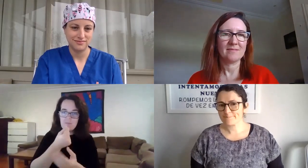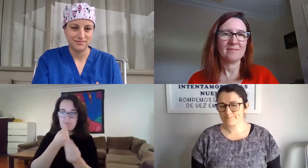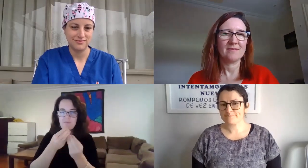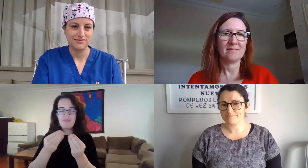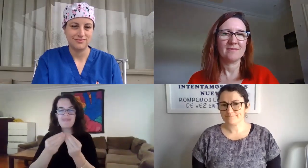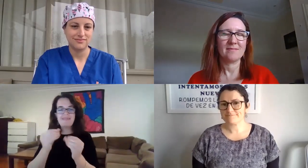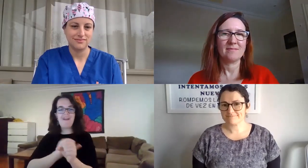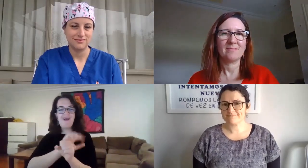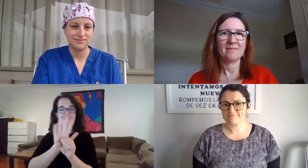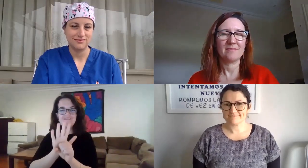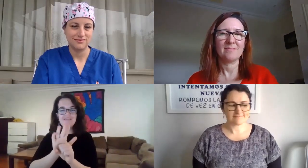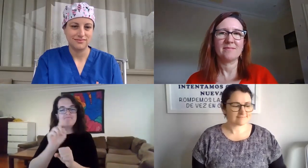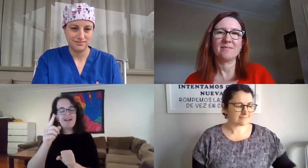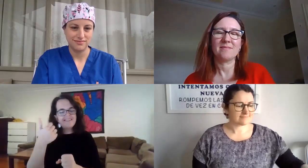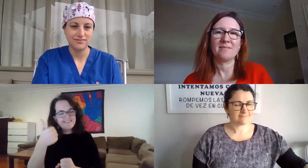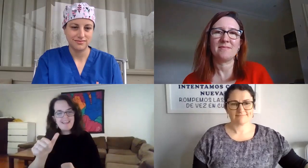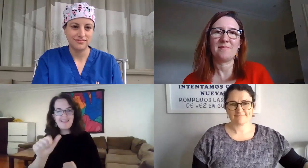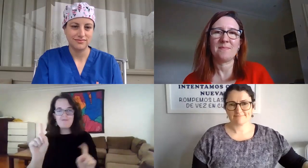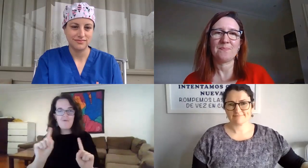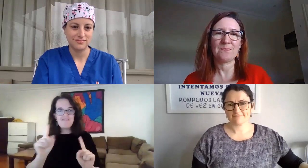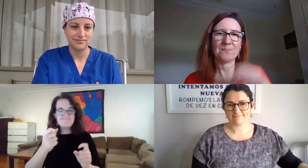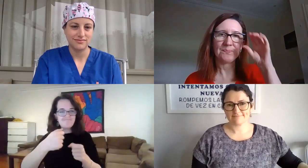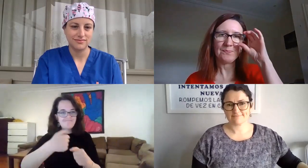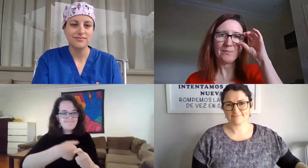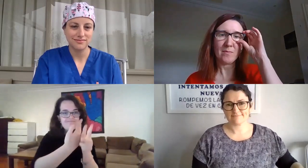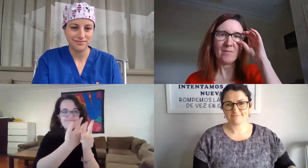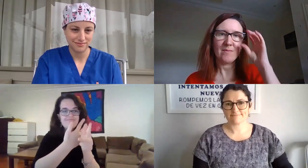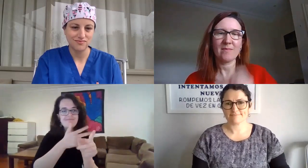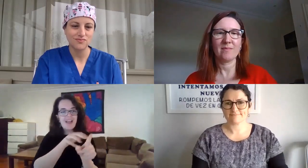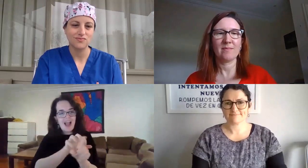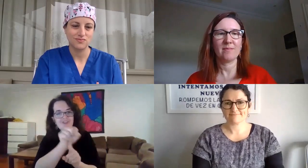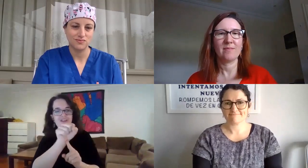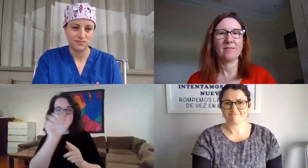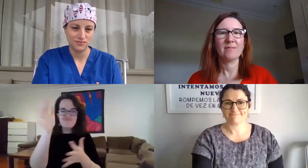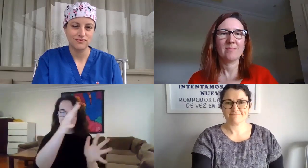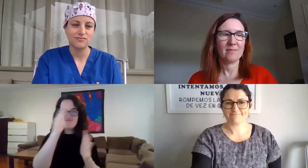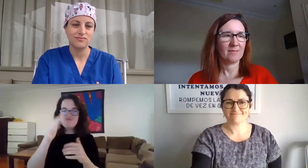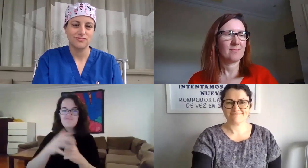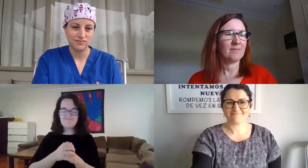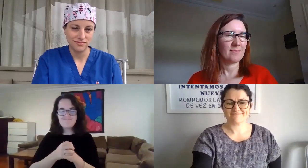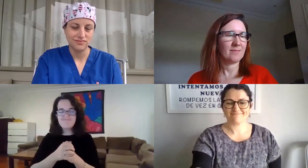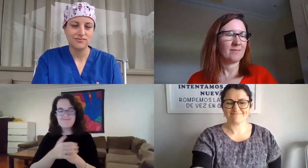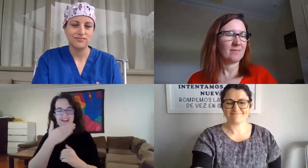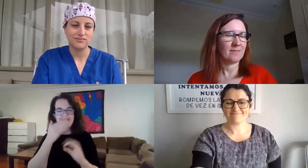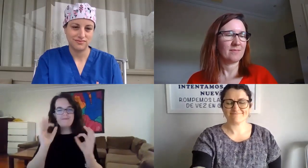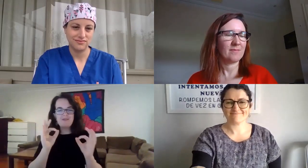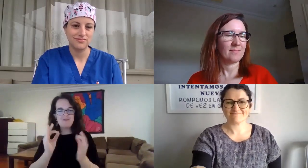opportunity to meet together, but with a virus, it hasn't stopped us. We just find different ways of meeting not a